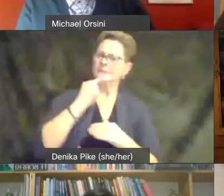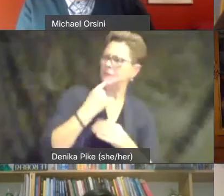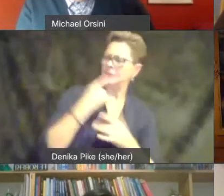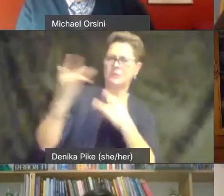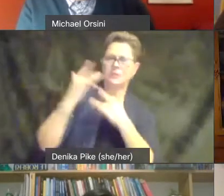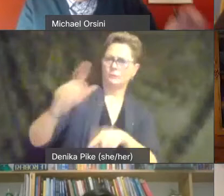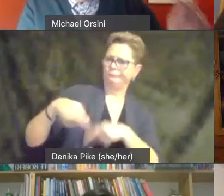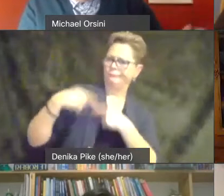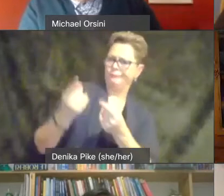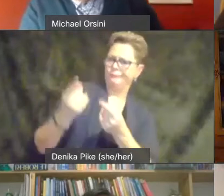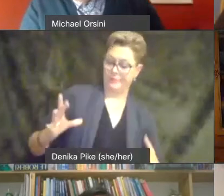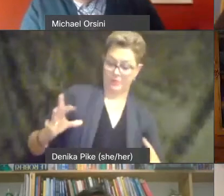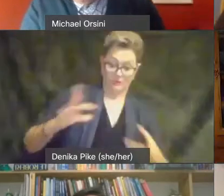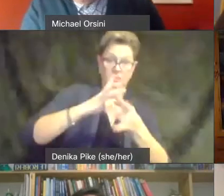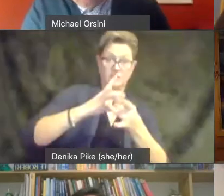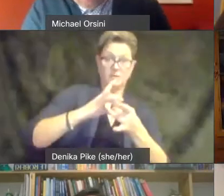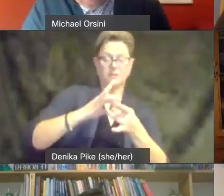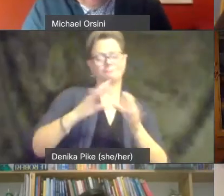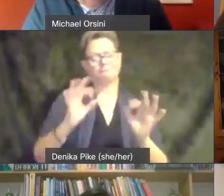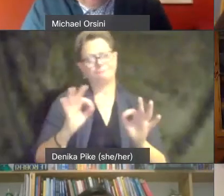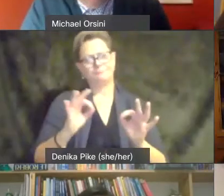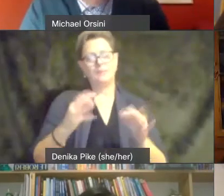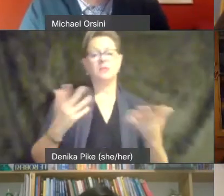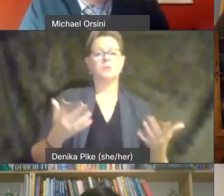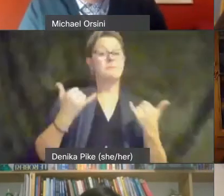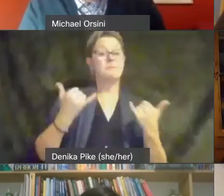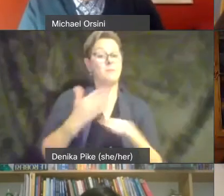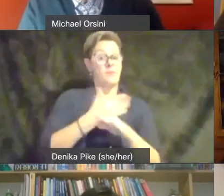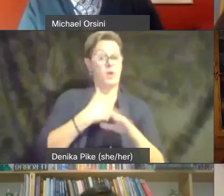So, in the last few minutes, I just wanted to talk a little bit about feelings.